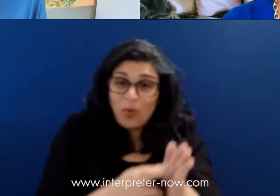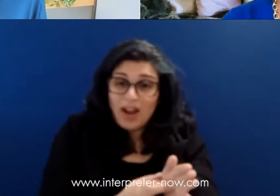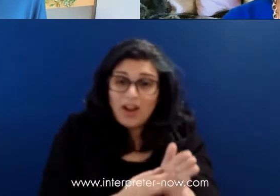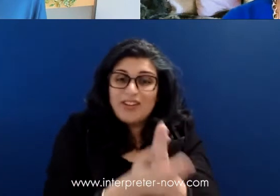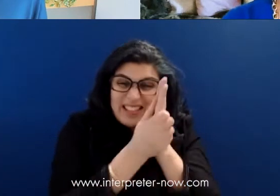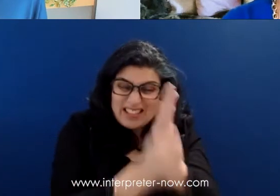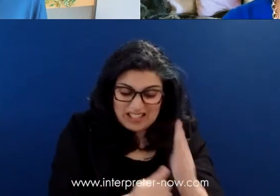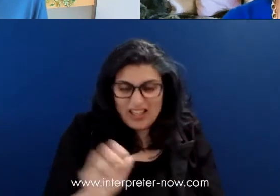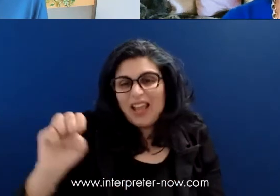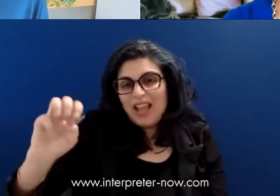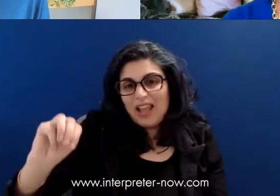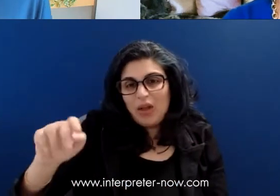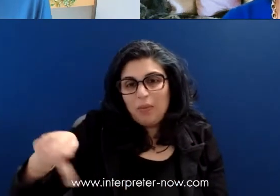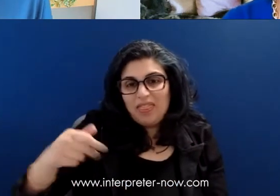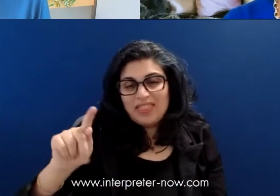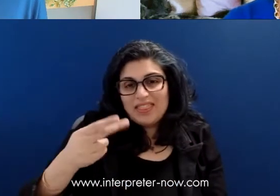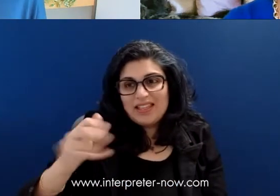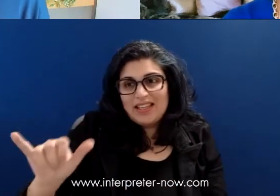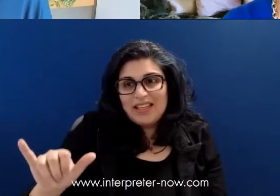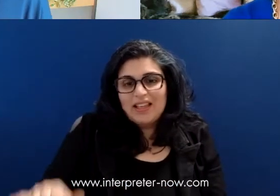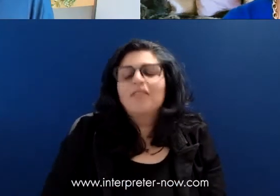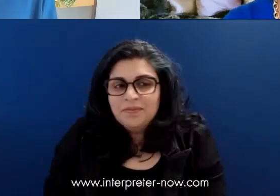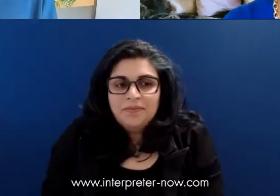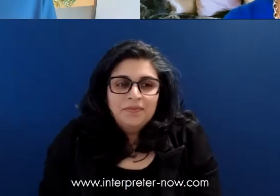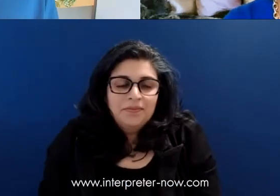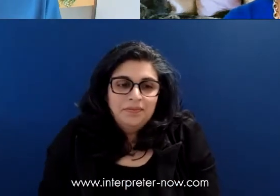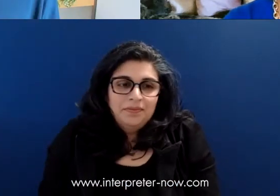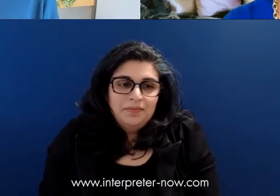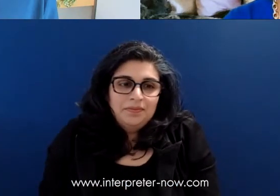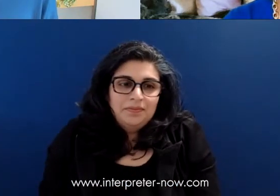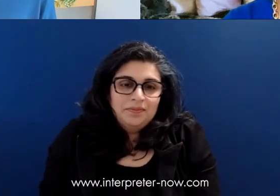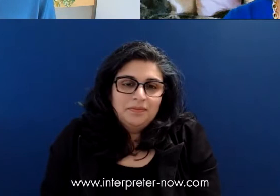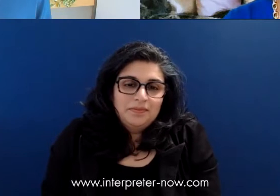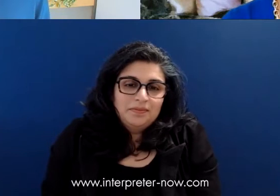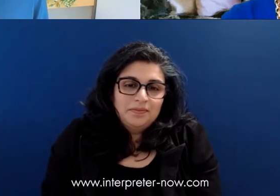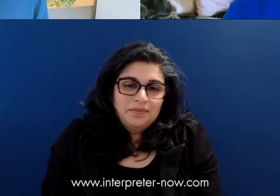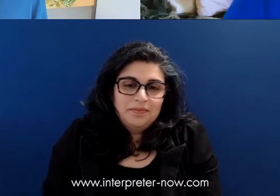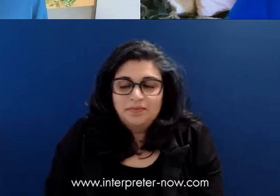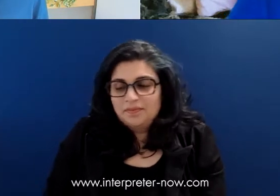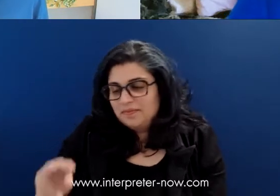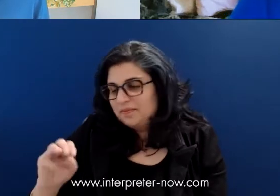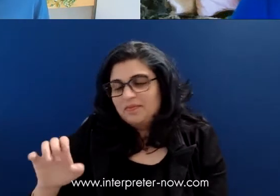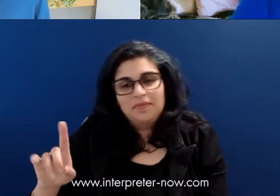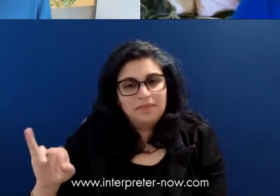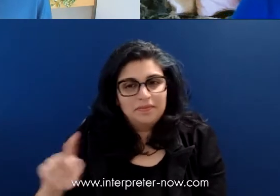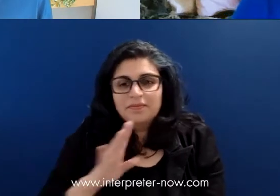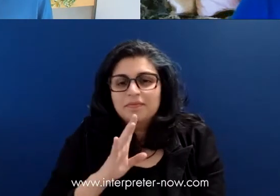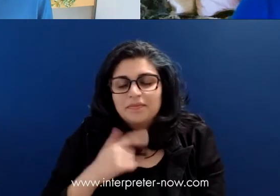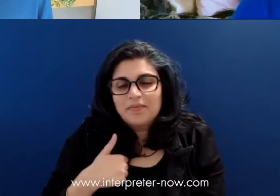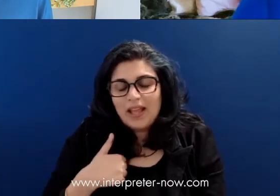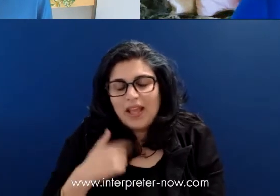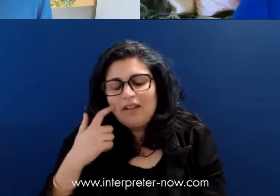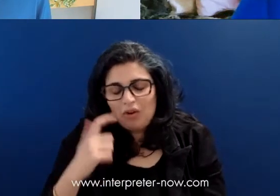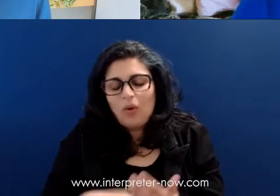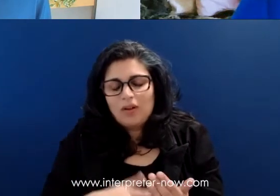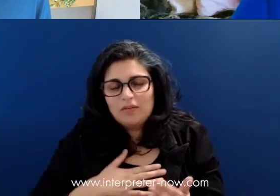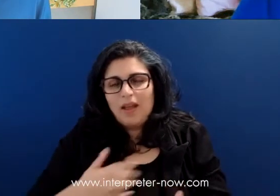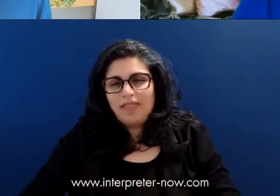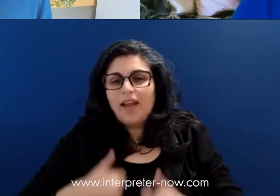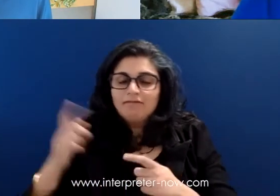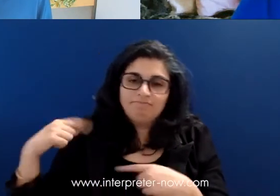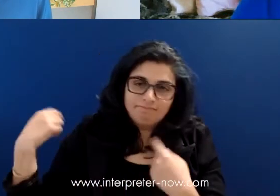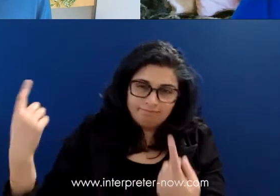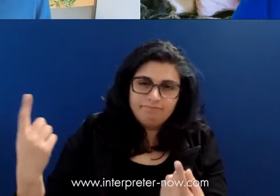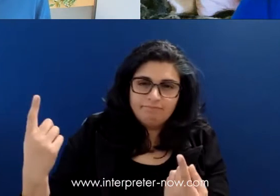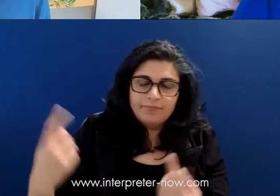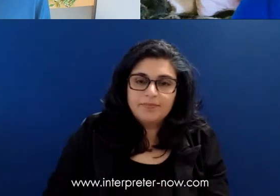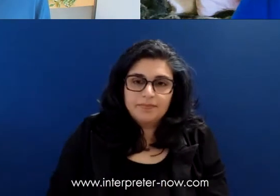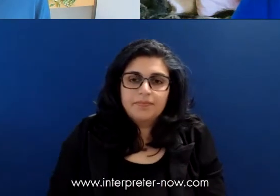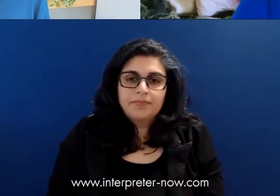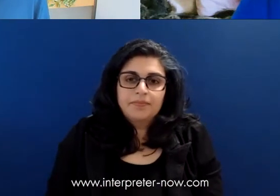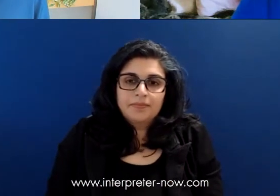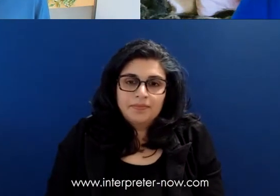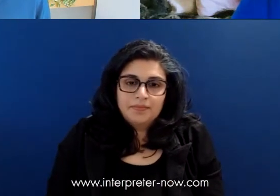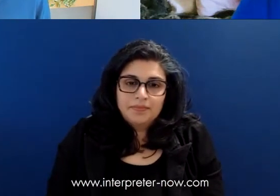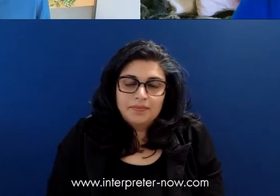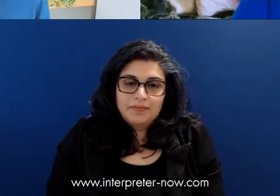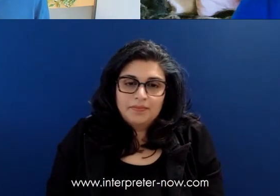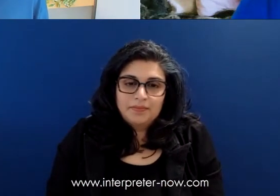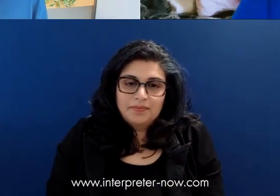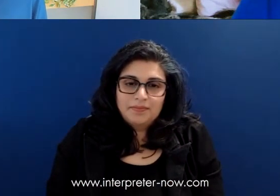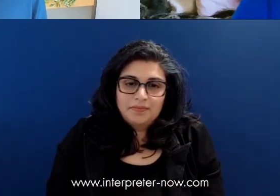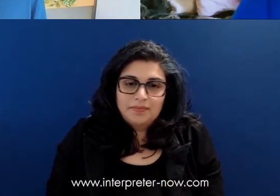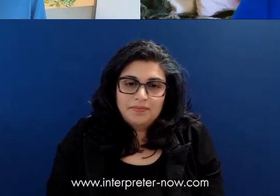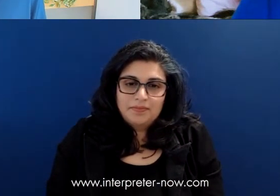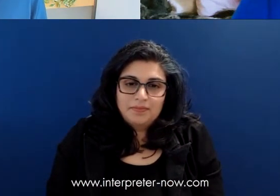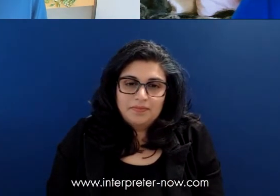I've noticed in my life that there are some people that have more empathy than